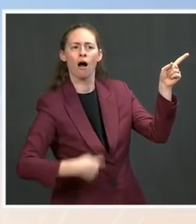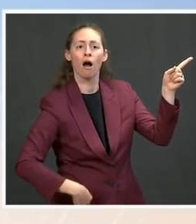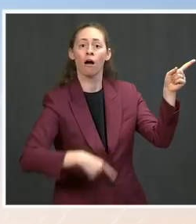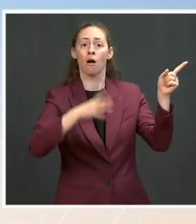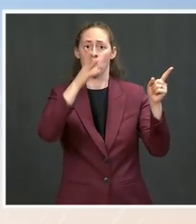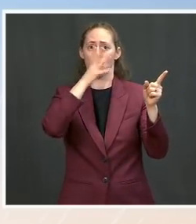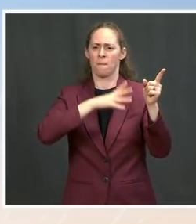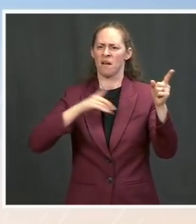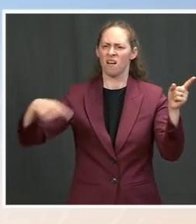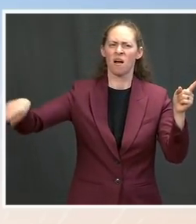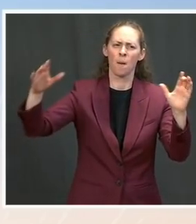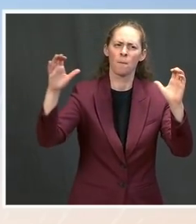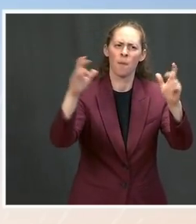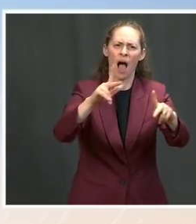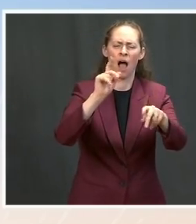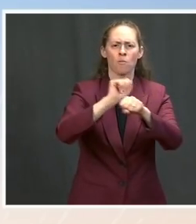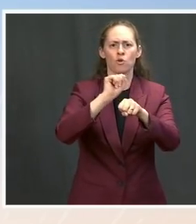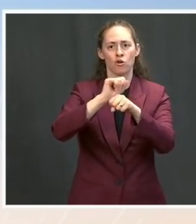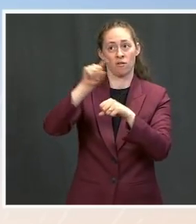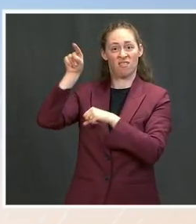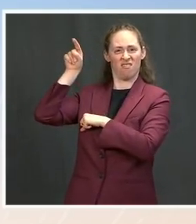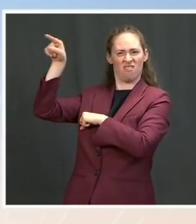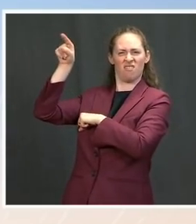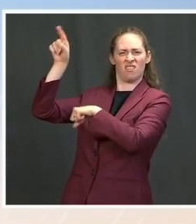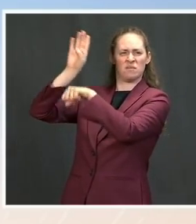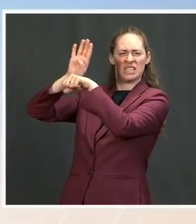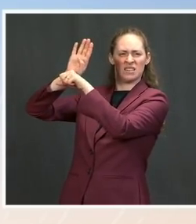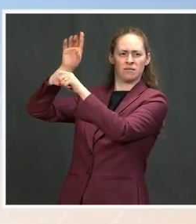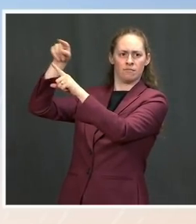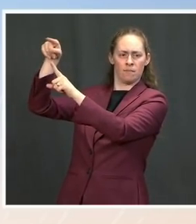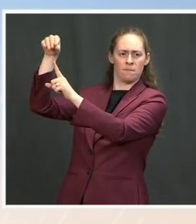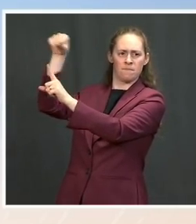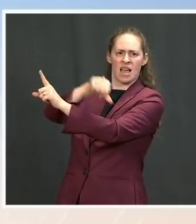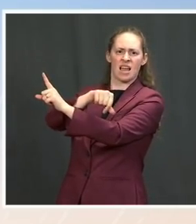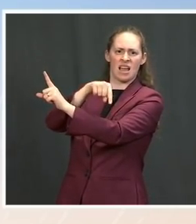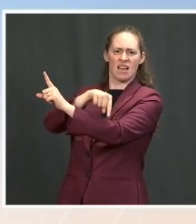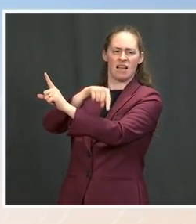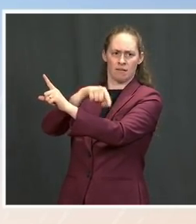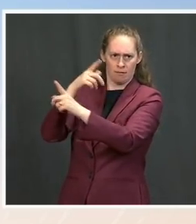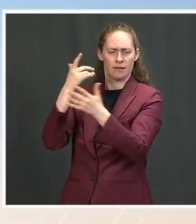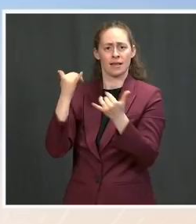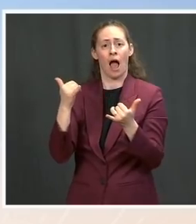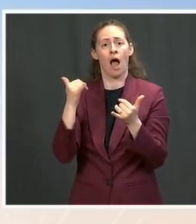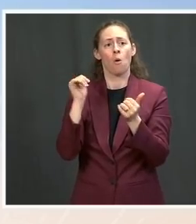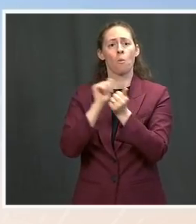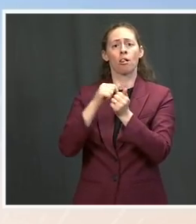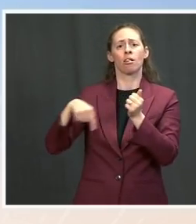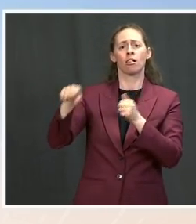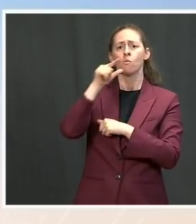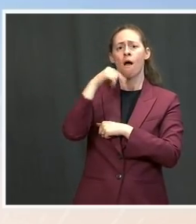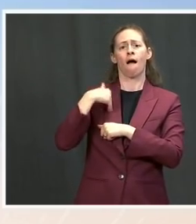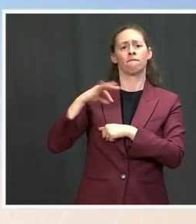as a relates to capital gains -- 0.3 percent of the population. And the example you gave, I don't even know, that's probably point-oh-oh- --